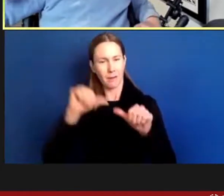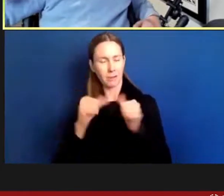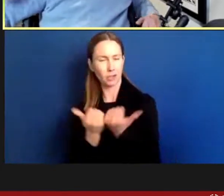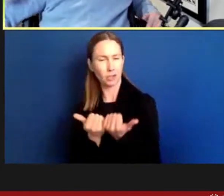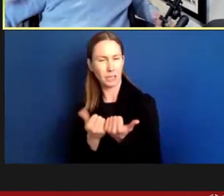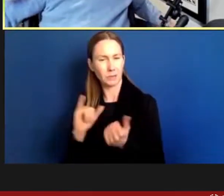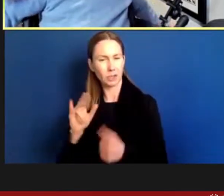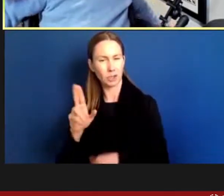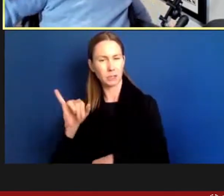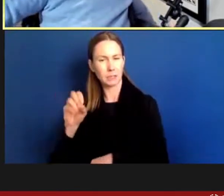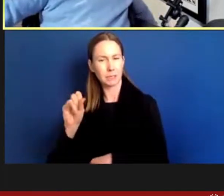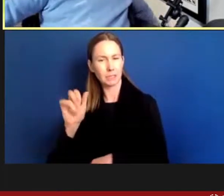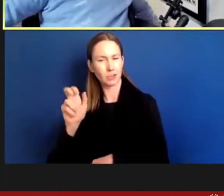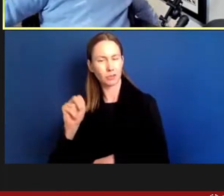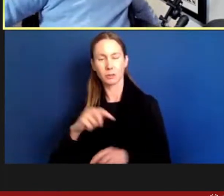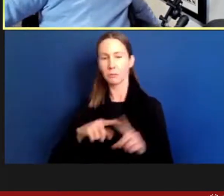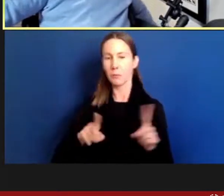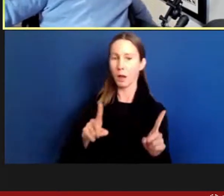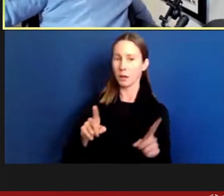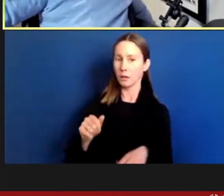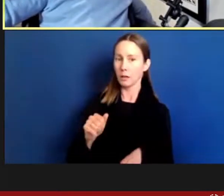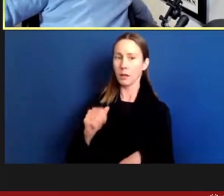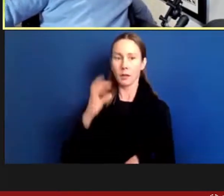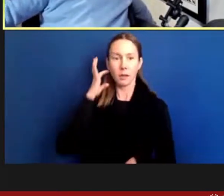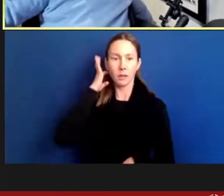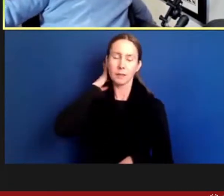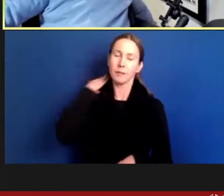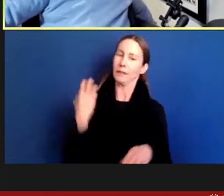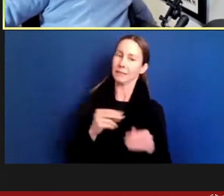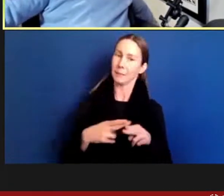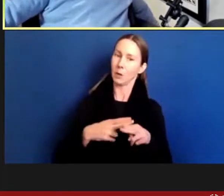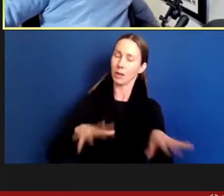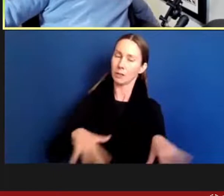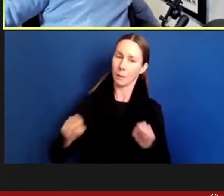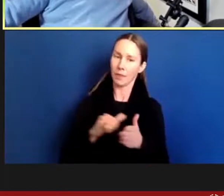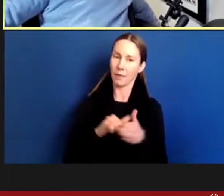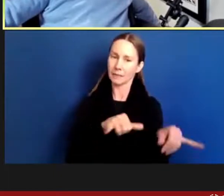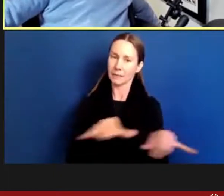Affairs voluntarily adopted those standards and acquired accessible medical diagnostic equipment.